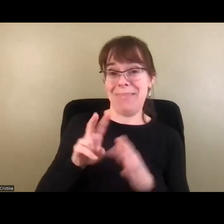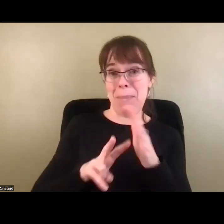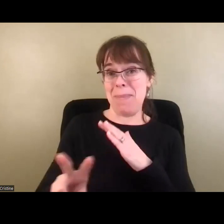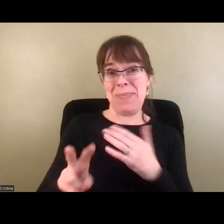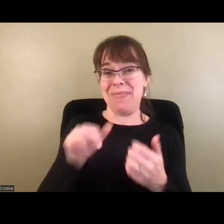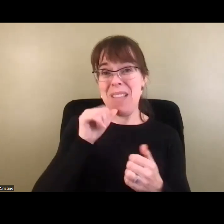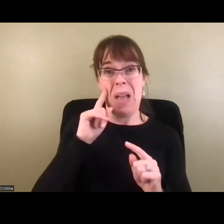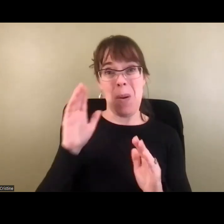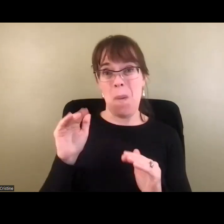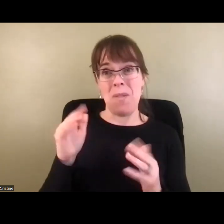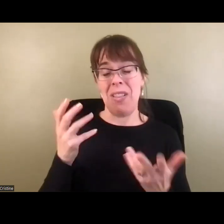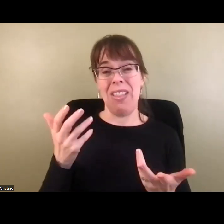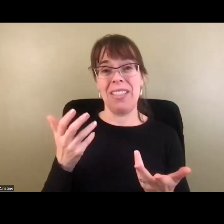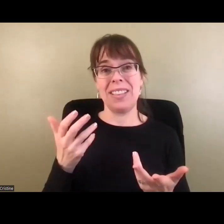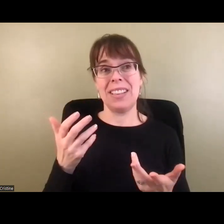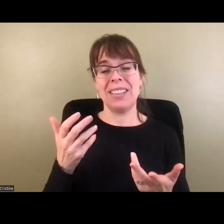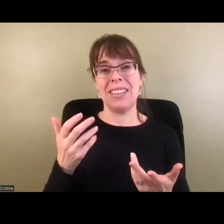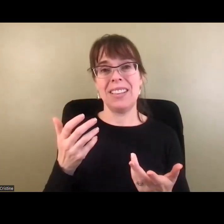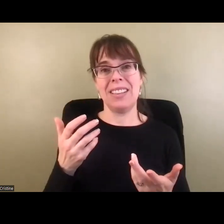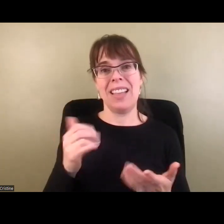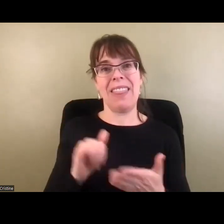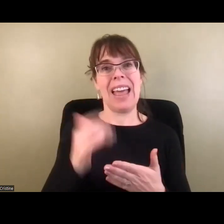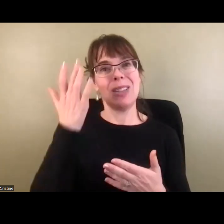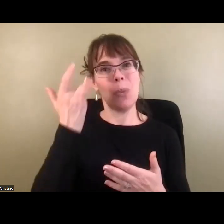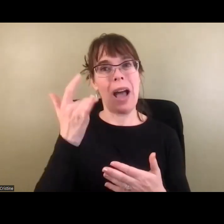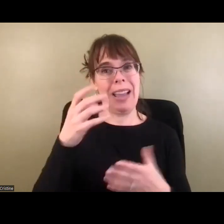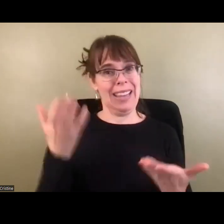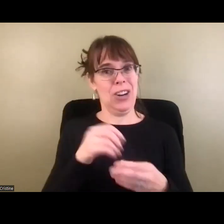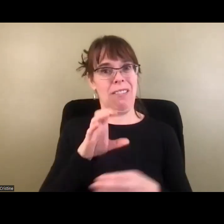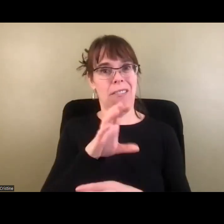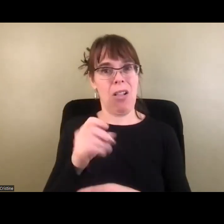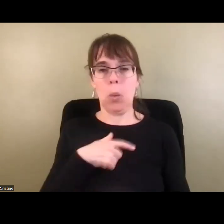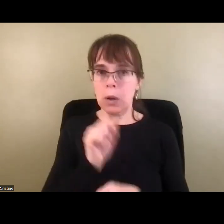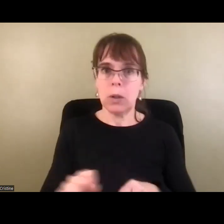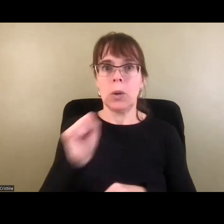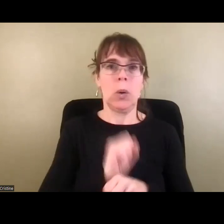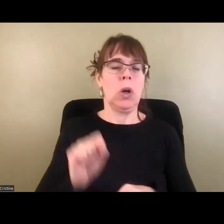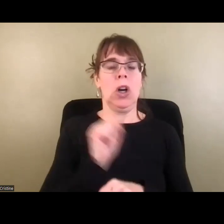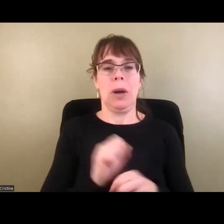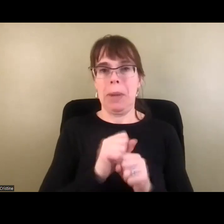We, that is why we are, you know, in Colorado, working quite diligently to make sure we can